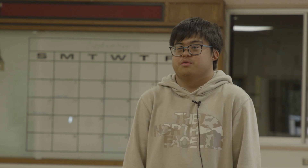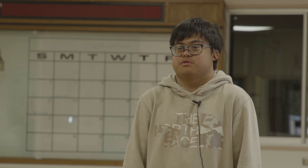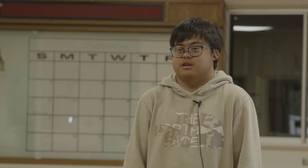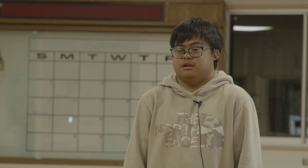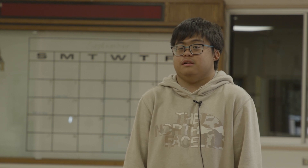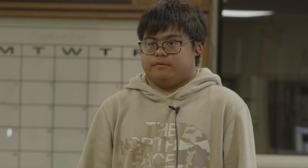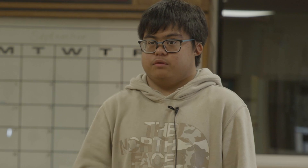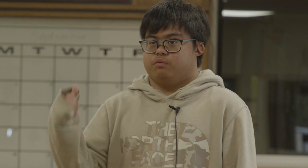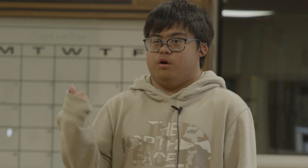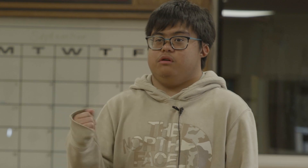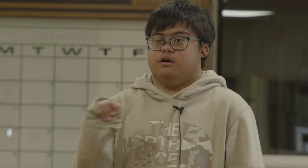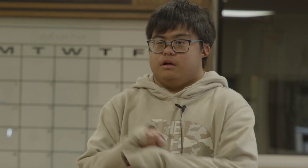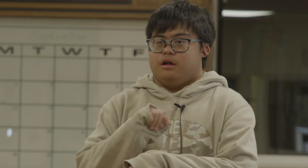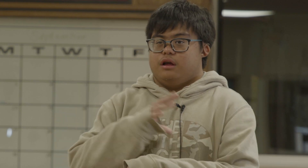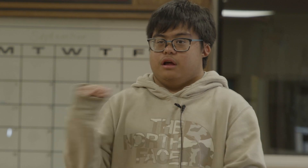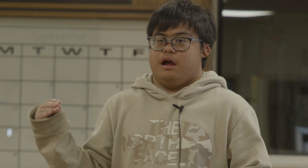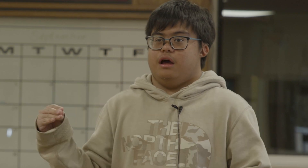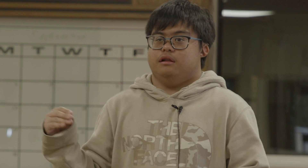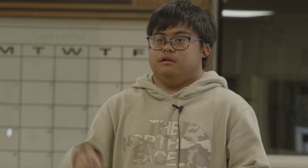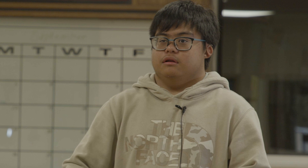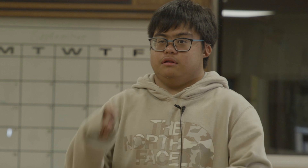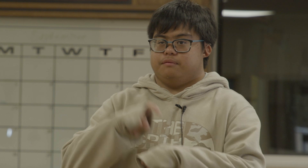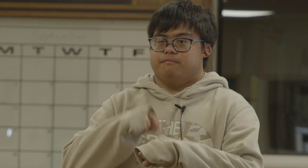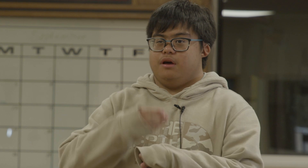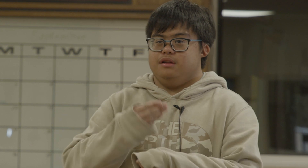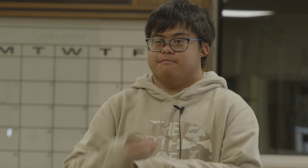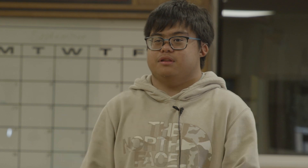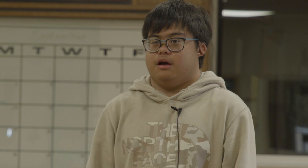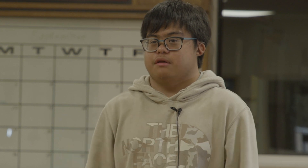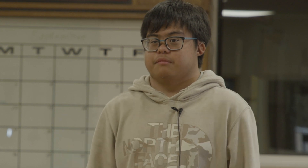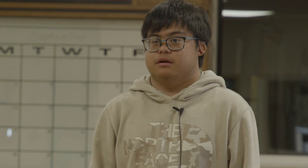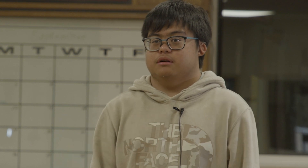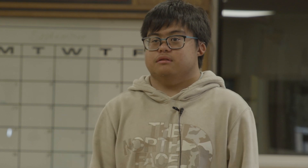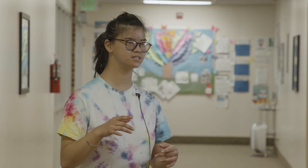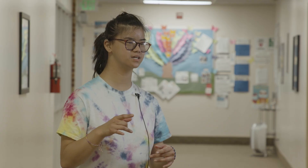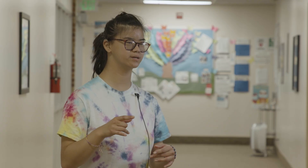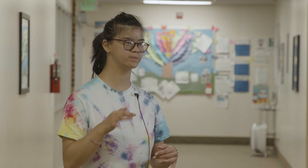new things through work and money and time.